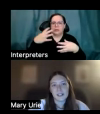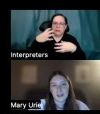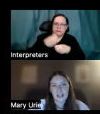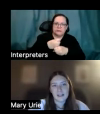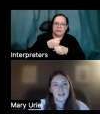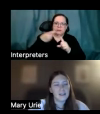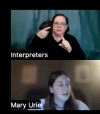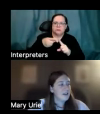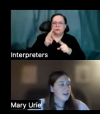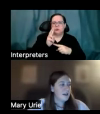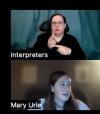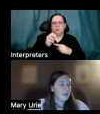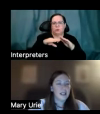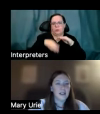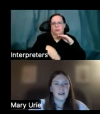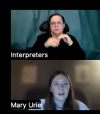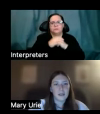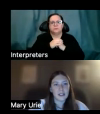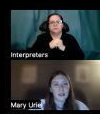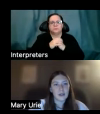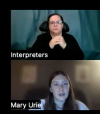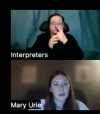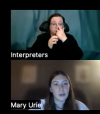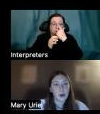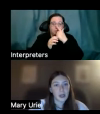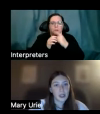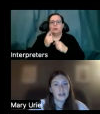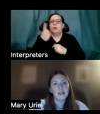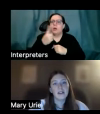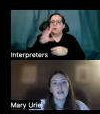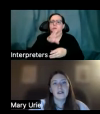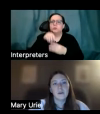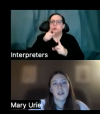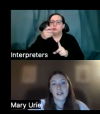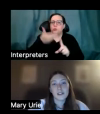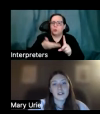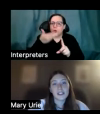minutes or less. Always include who you are, what your concern